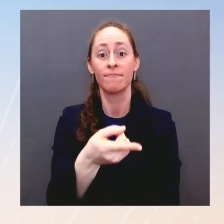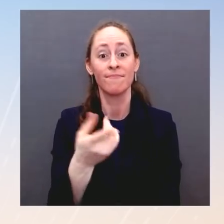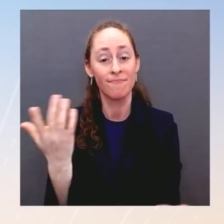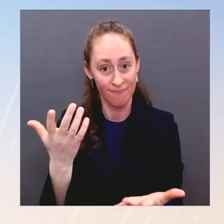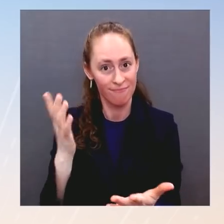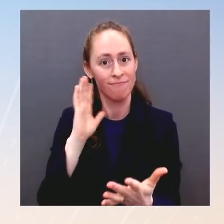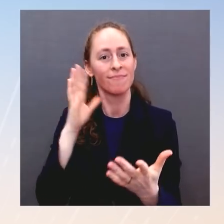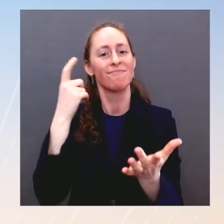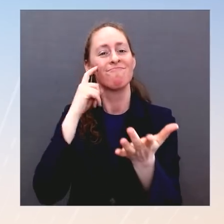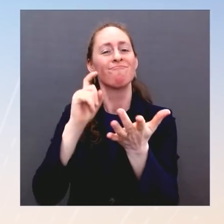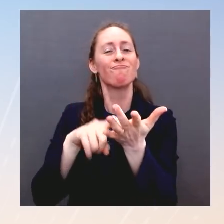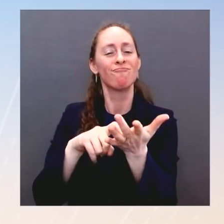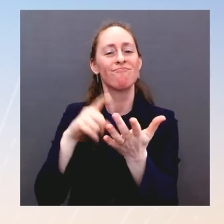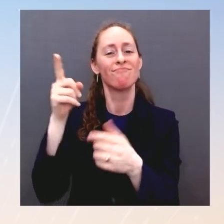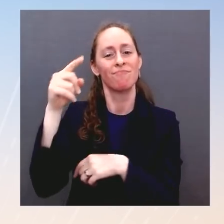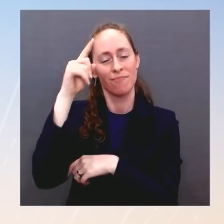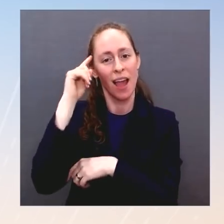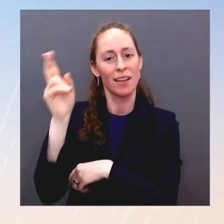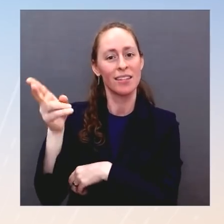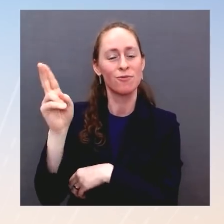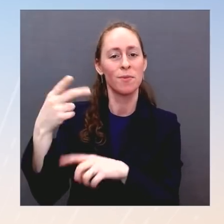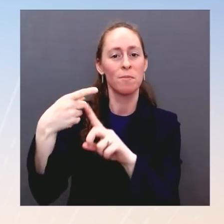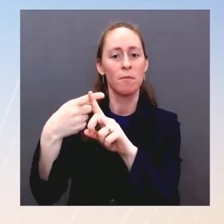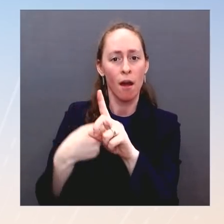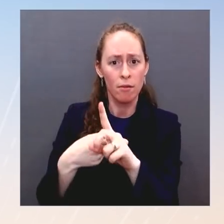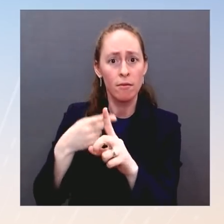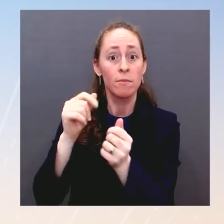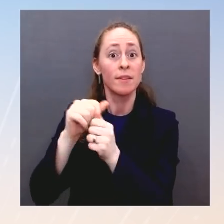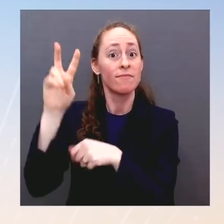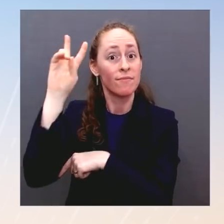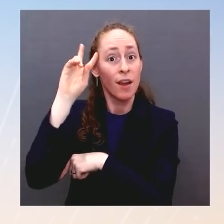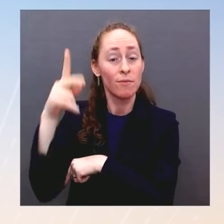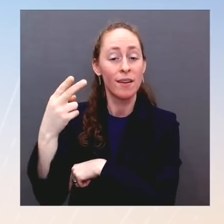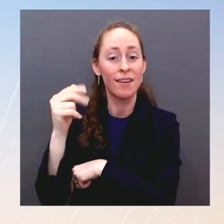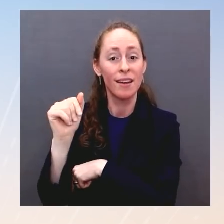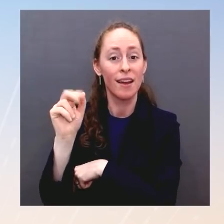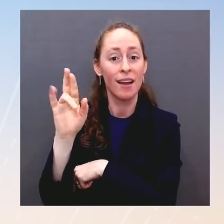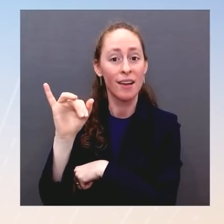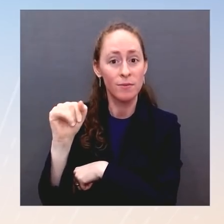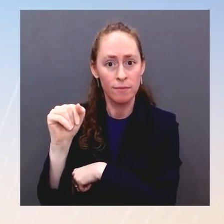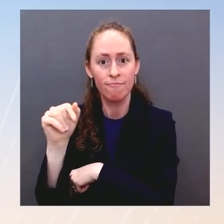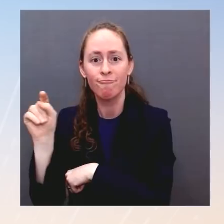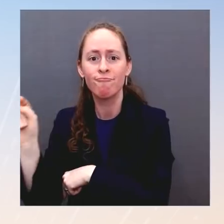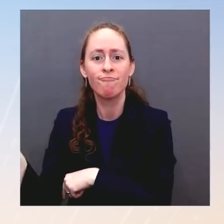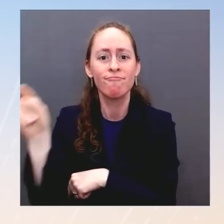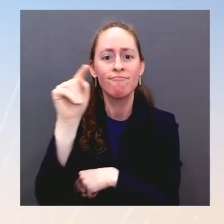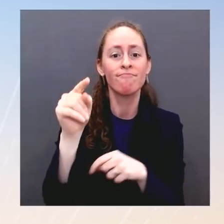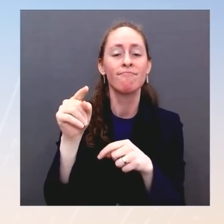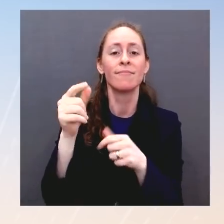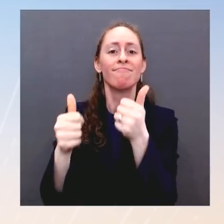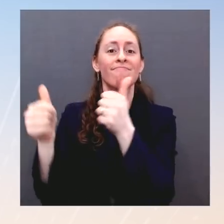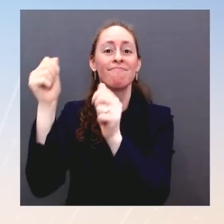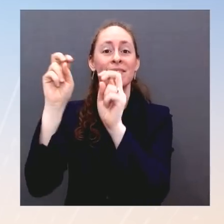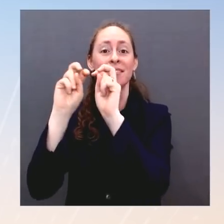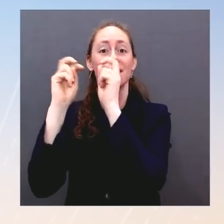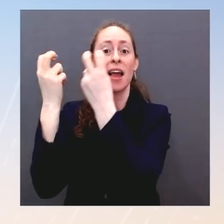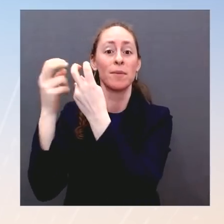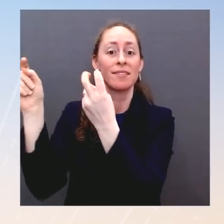Black members of the historically diverse Cabinet, members of the Congressional Black Caucus, state and local elected officials, civil rights leaders,